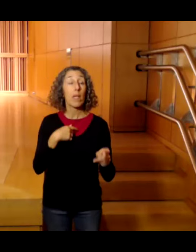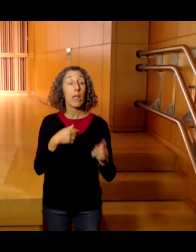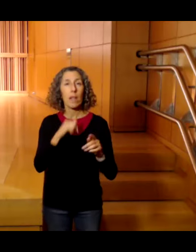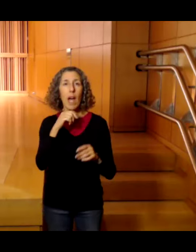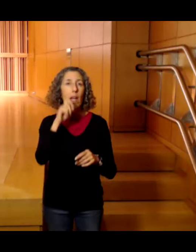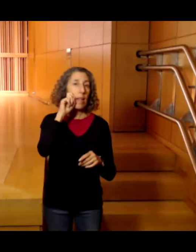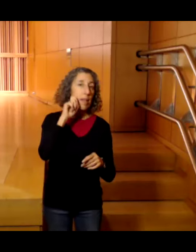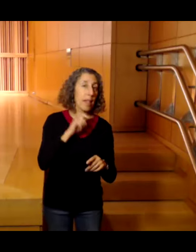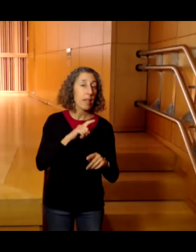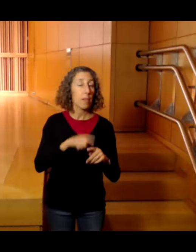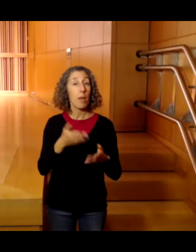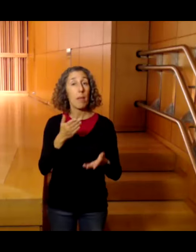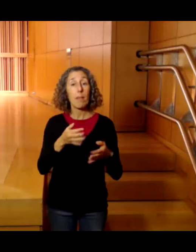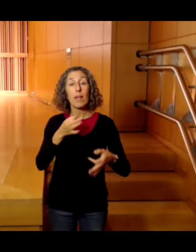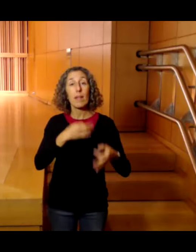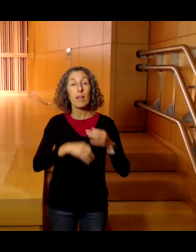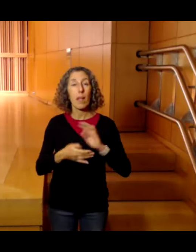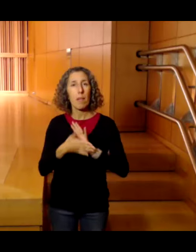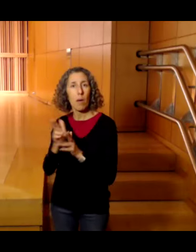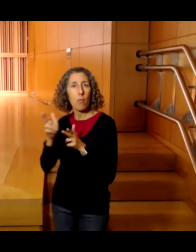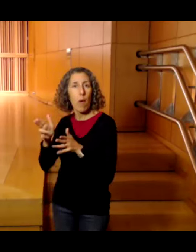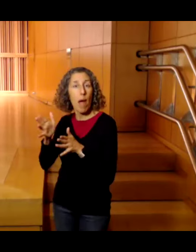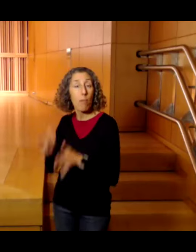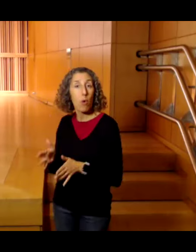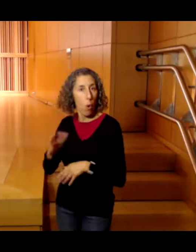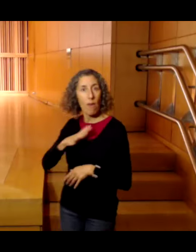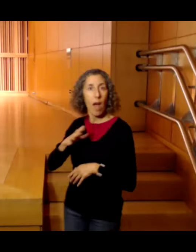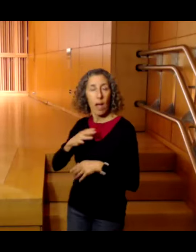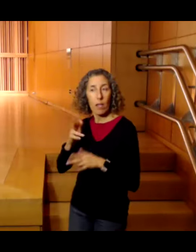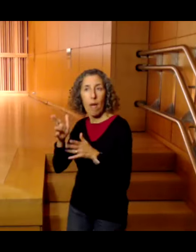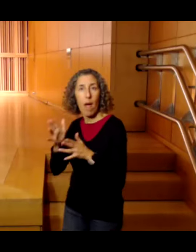I might have taken up armed robbery. Instead of making love to Him.